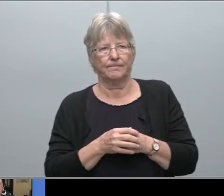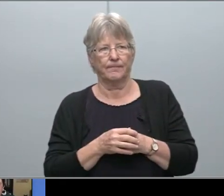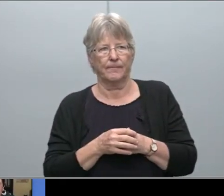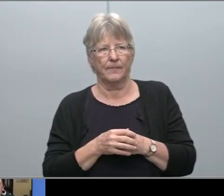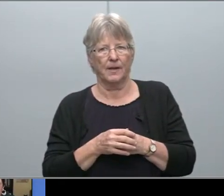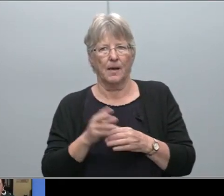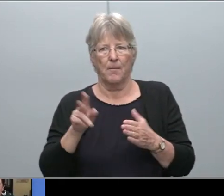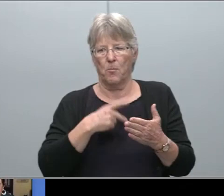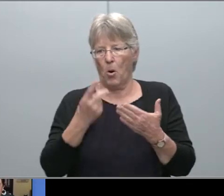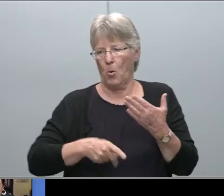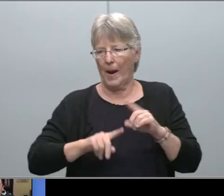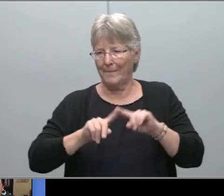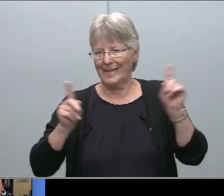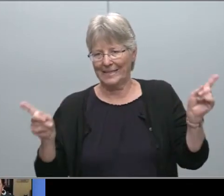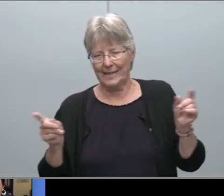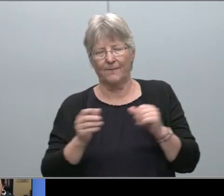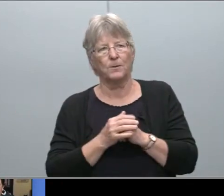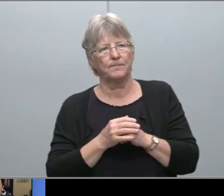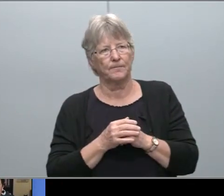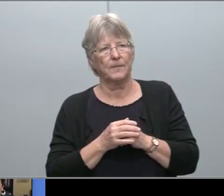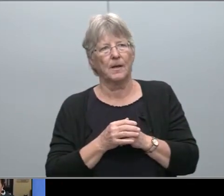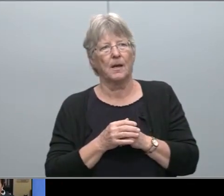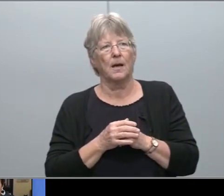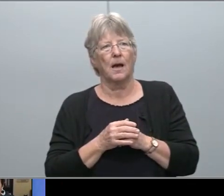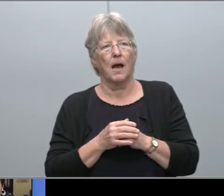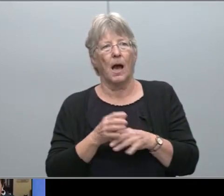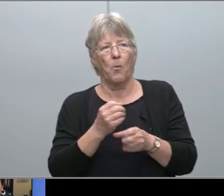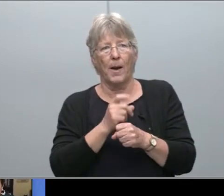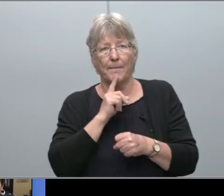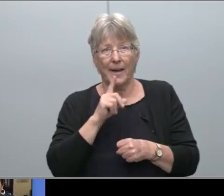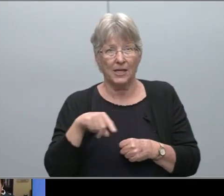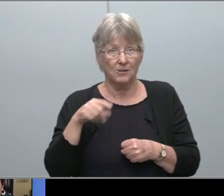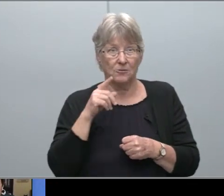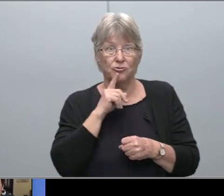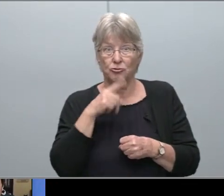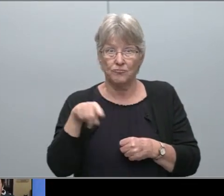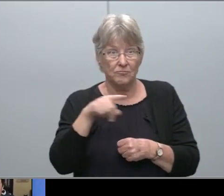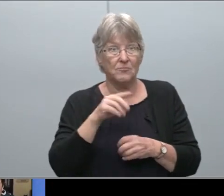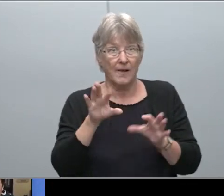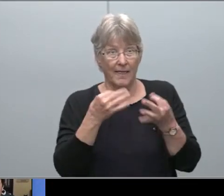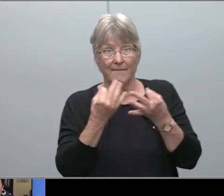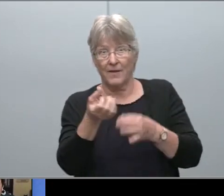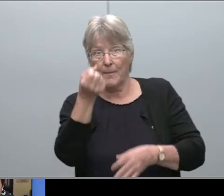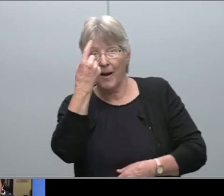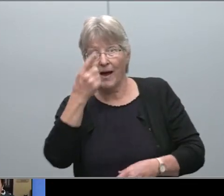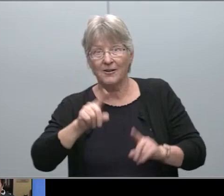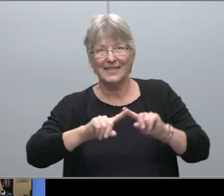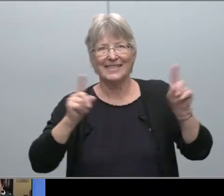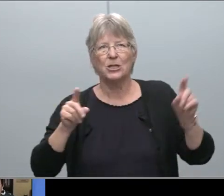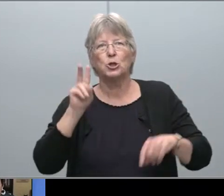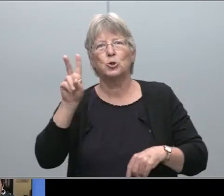Mr. Itson, if you could go to the third slide where it has our agenda. Thank you. The next one. Thank you. Perfect.